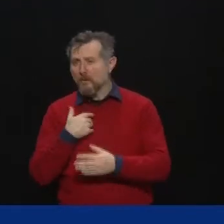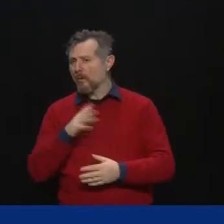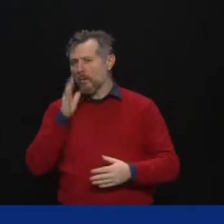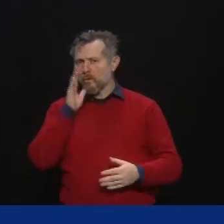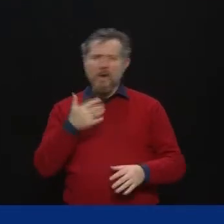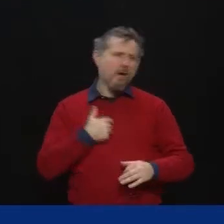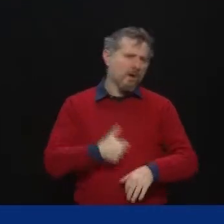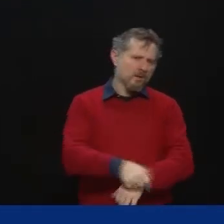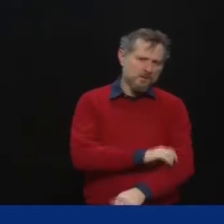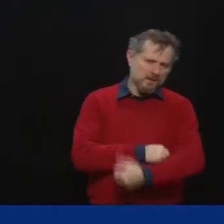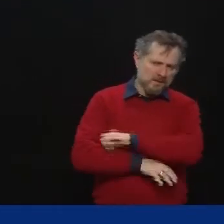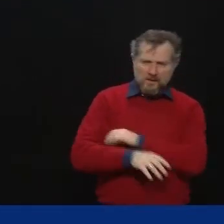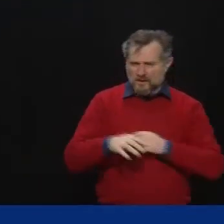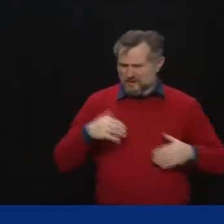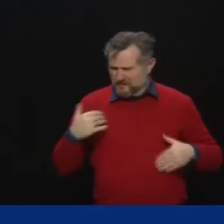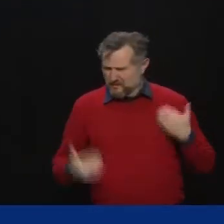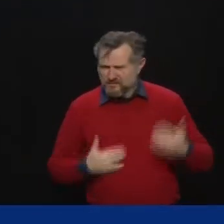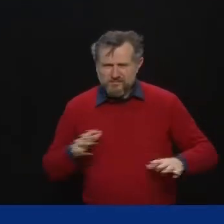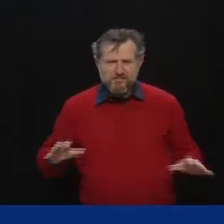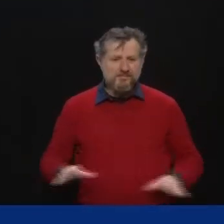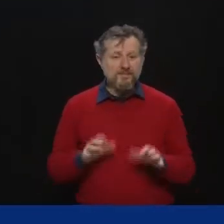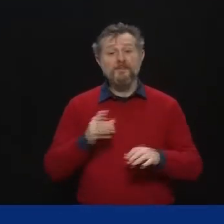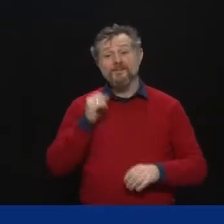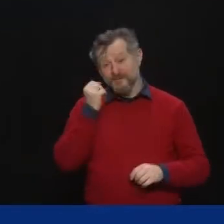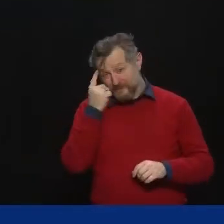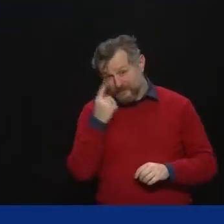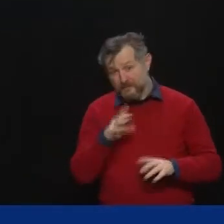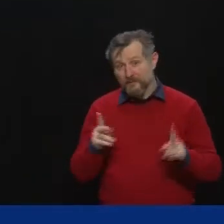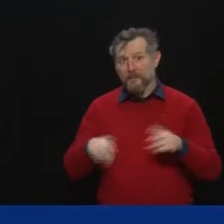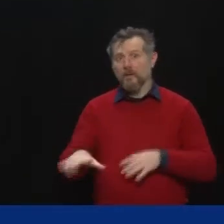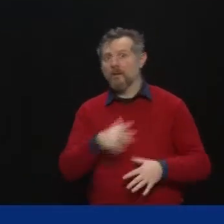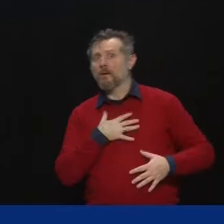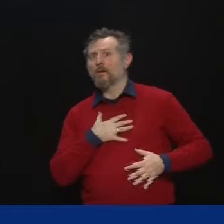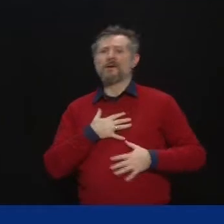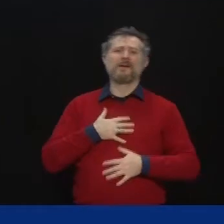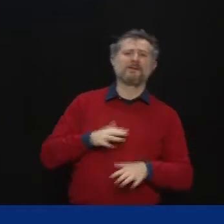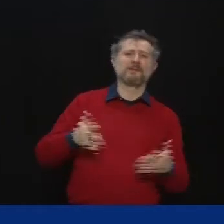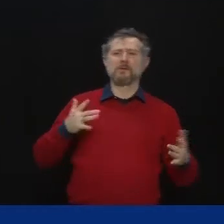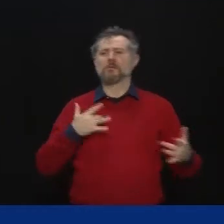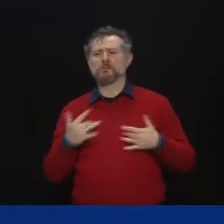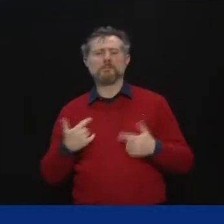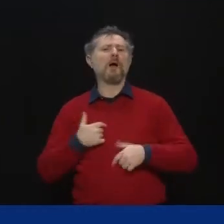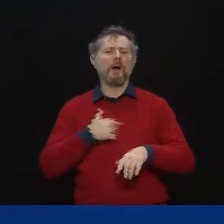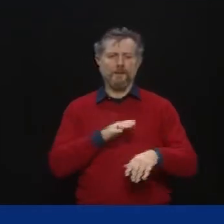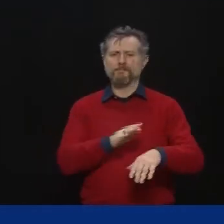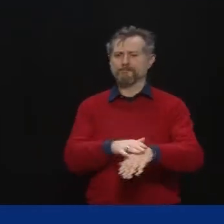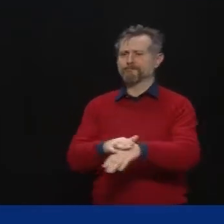NOT WHAT IT WAS AT ALL WITH RESPECT TO DELTA OR OUR EARLY VARIATIONS. THAT'S SOMETHING TO KEEP IN WE'LL BE AS AGGRESSIVE AS